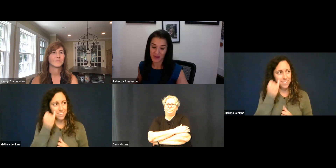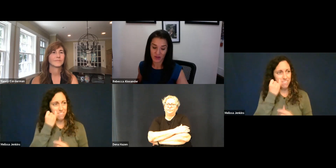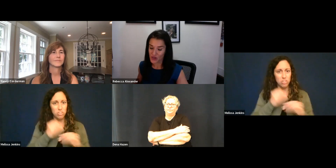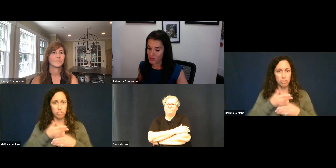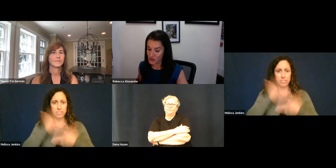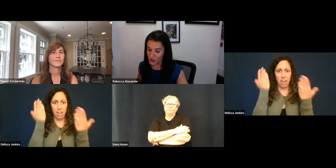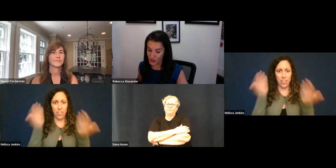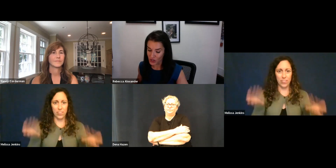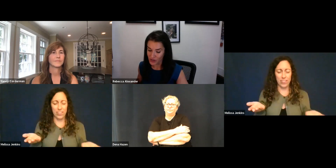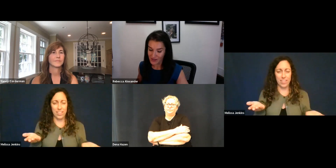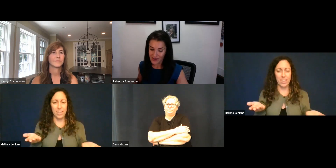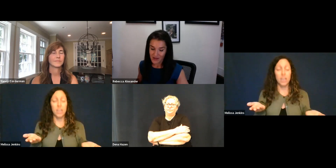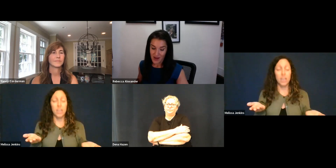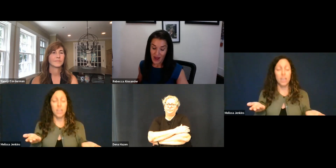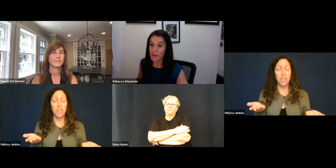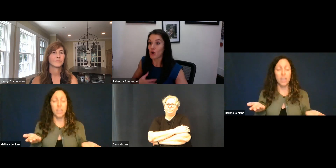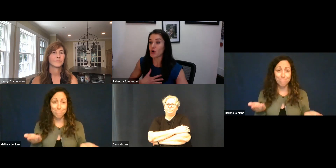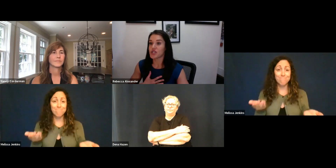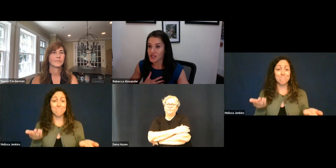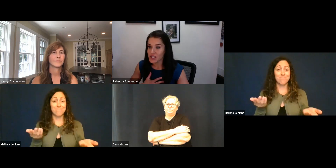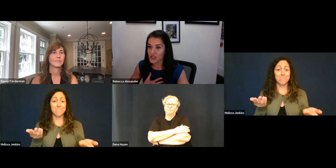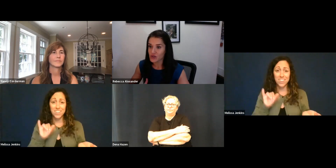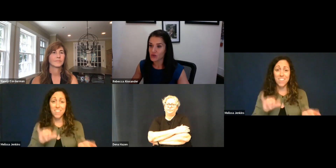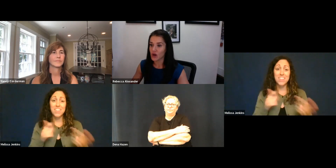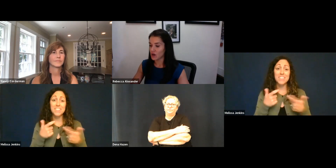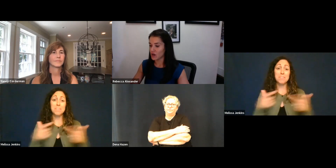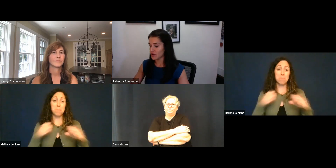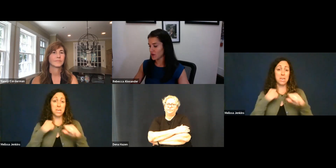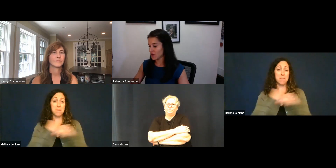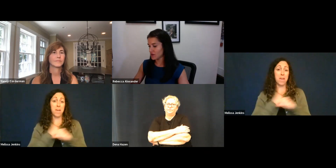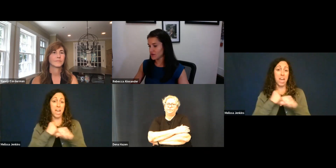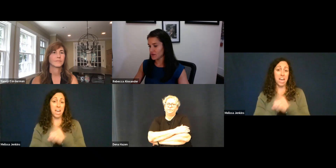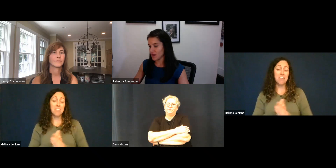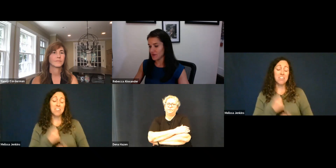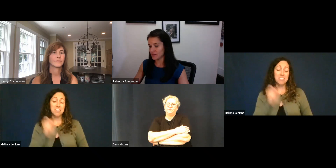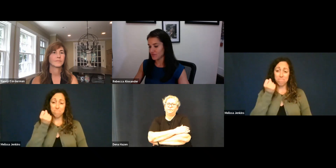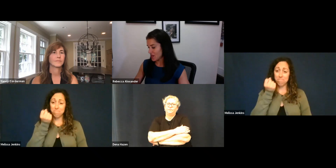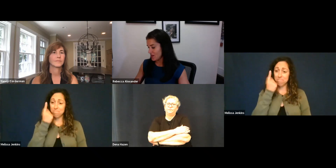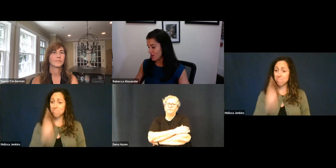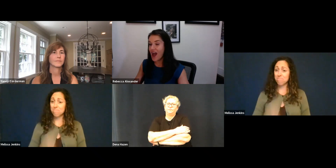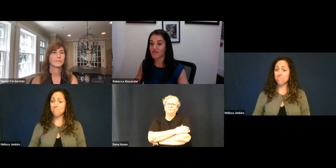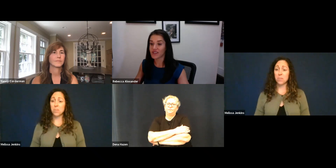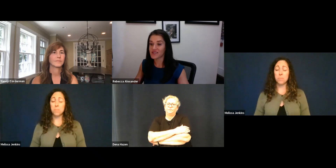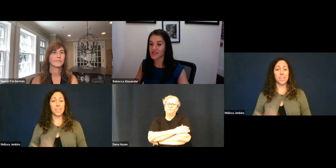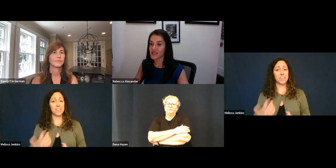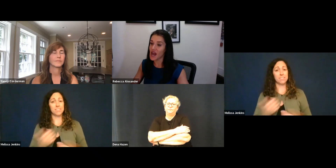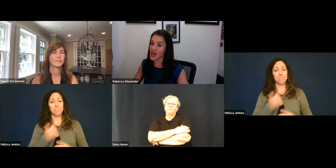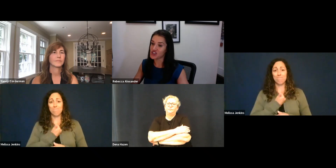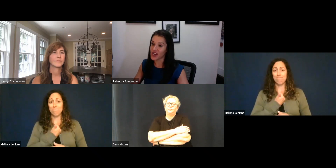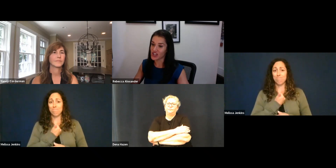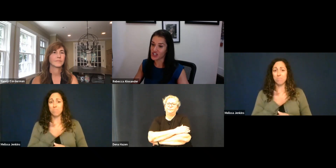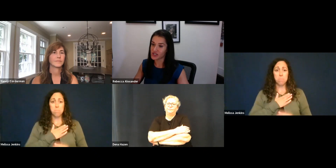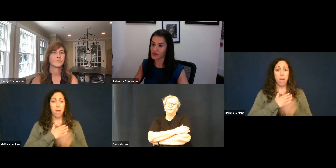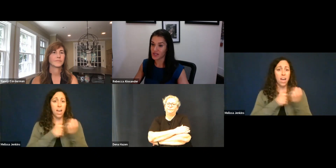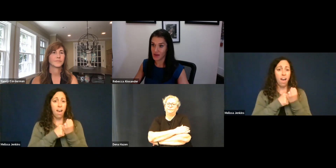I mean there is so much work that I personally do on advocacy and education to be